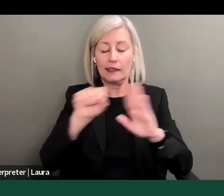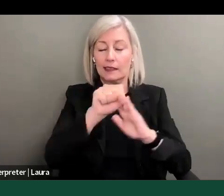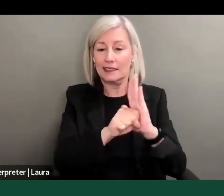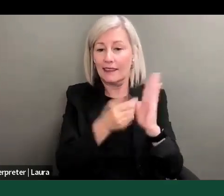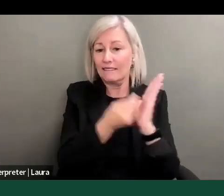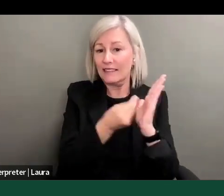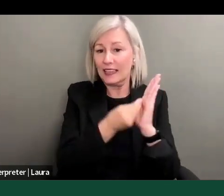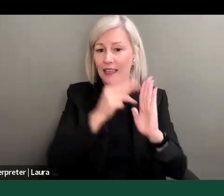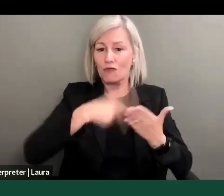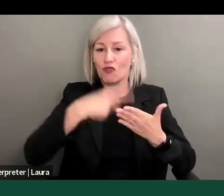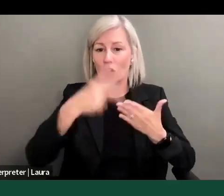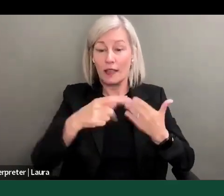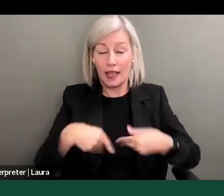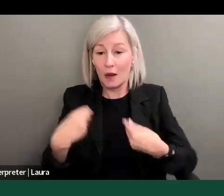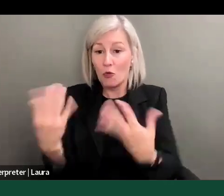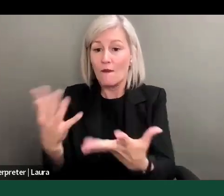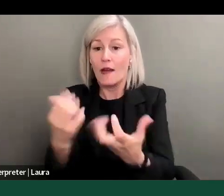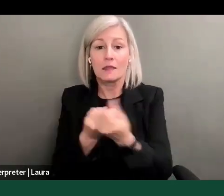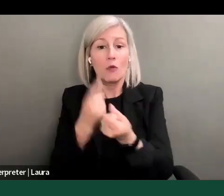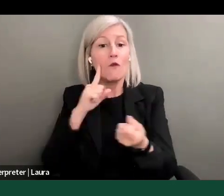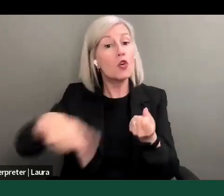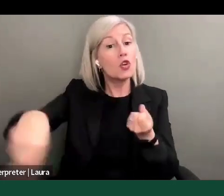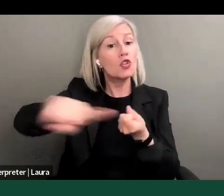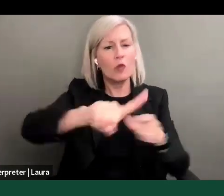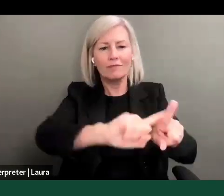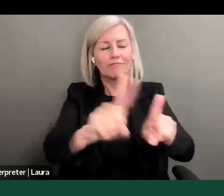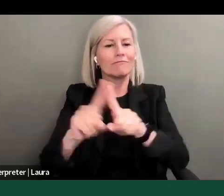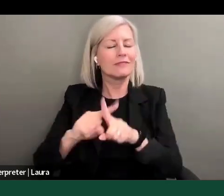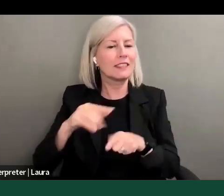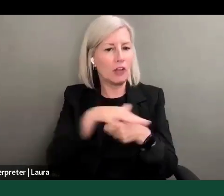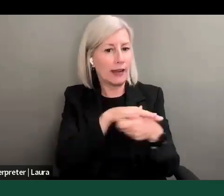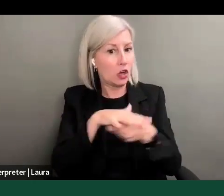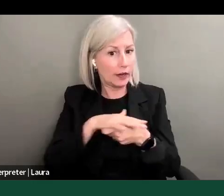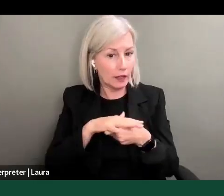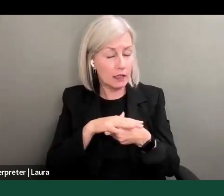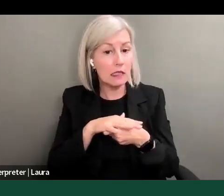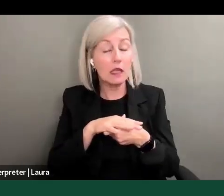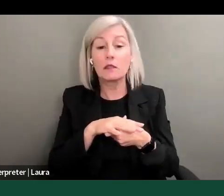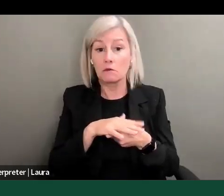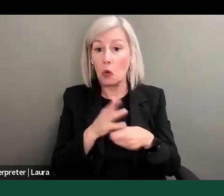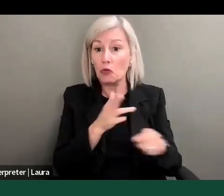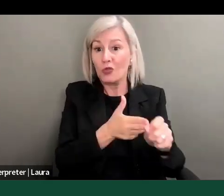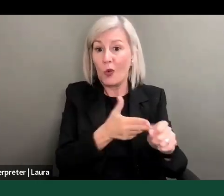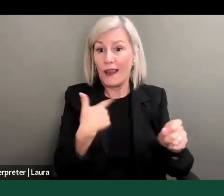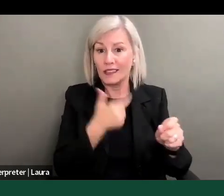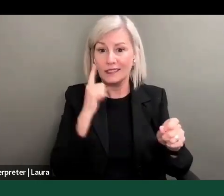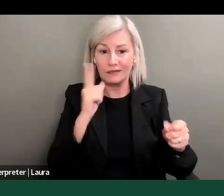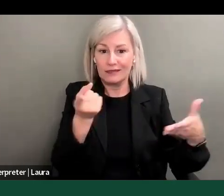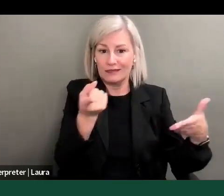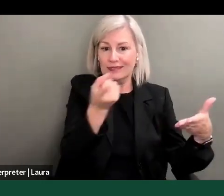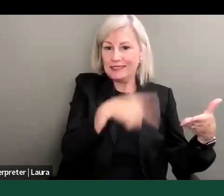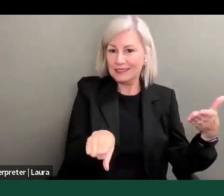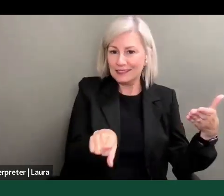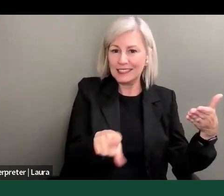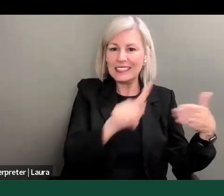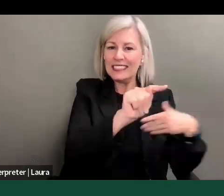provide support for you in a number of these different areas. So join us for the the Tea with the Teachers.